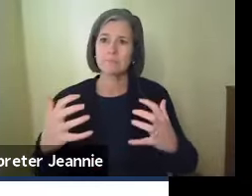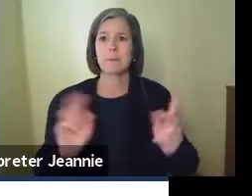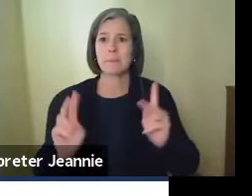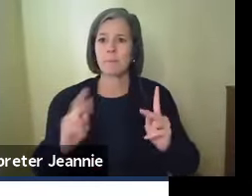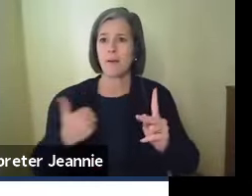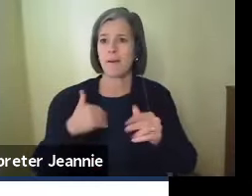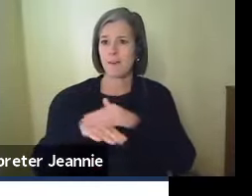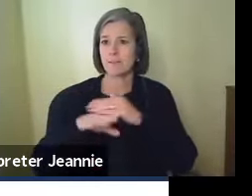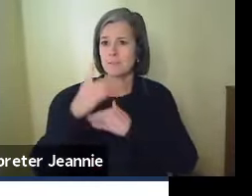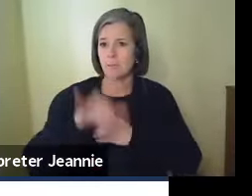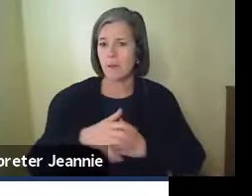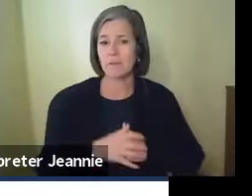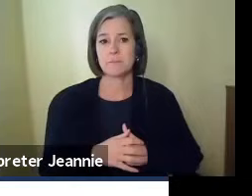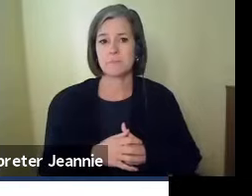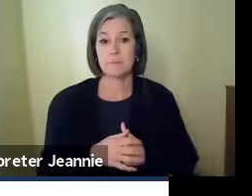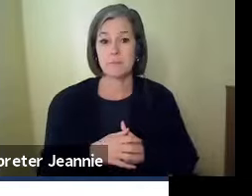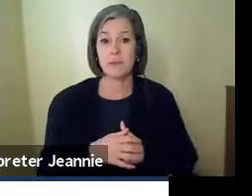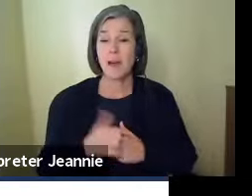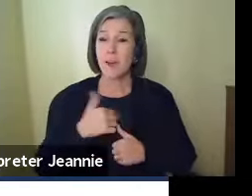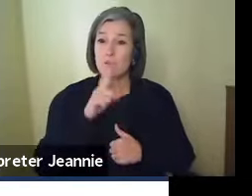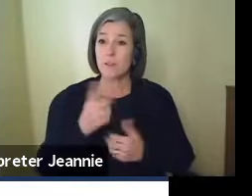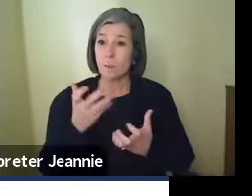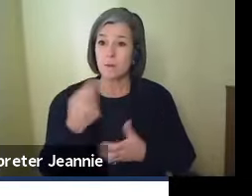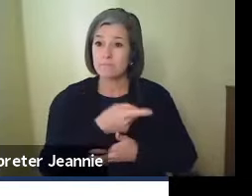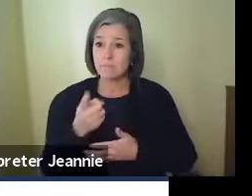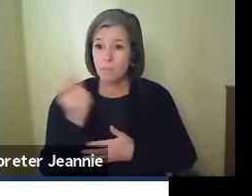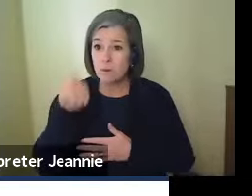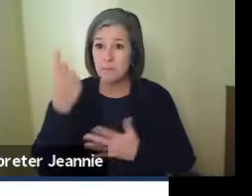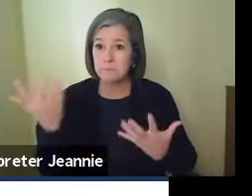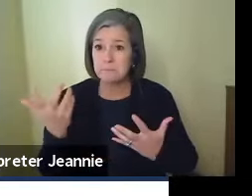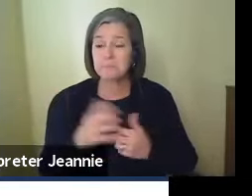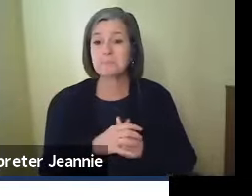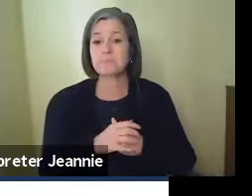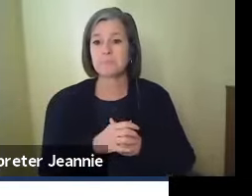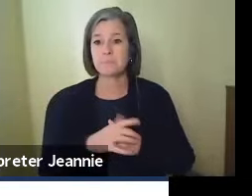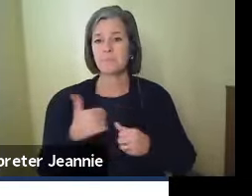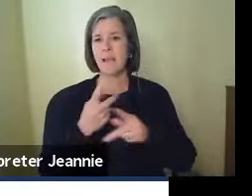what I really wanted people to understand here is that now I calculated this in rates per 100,000.